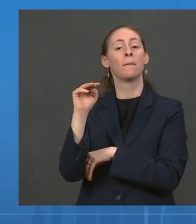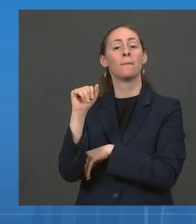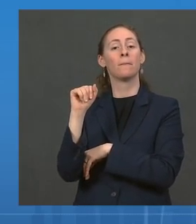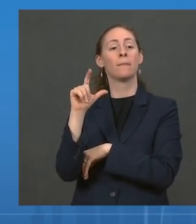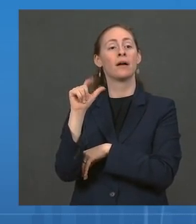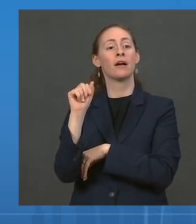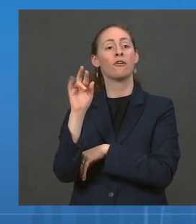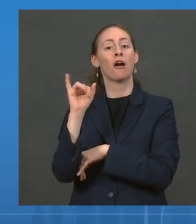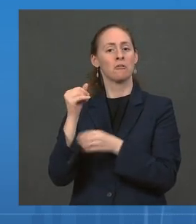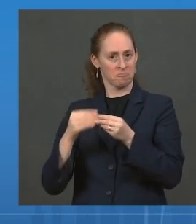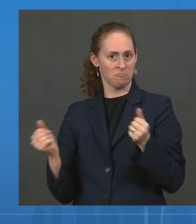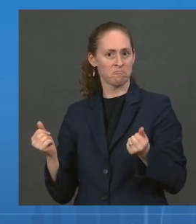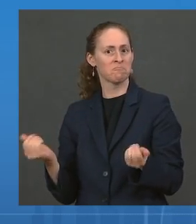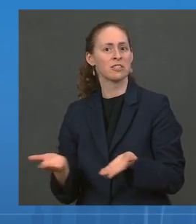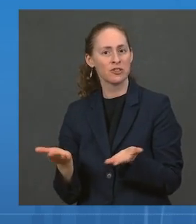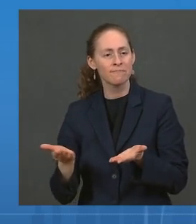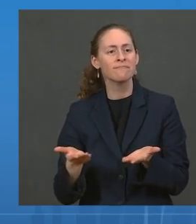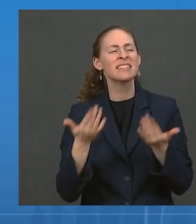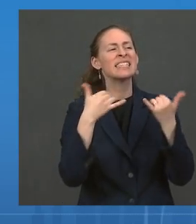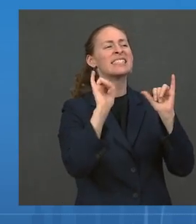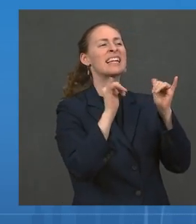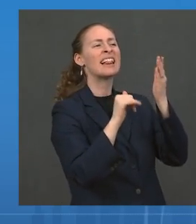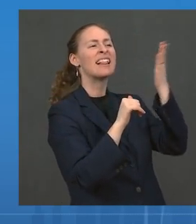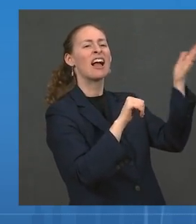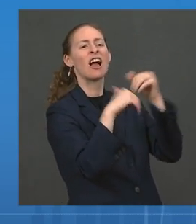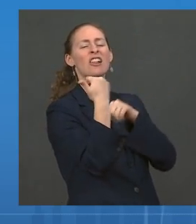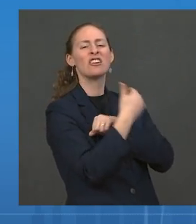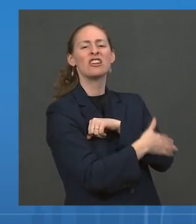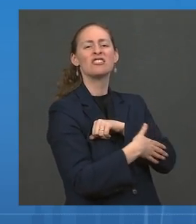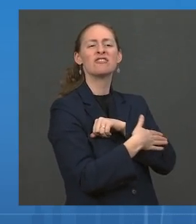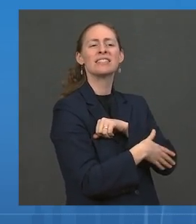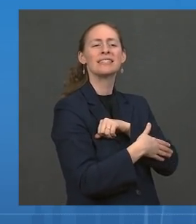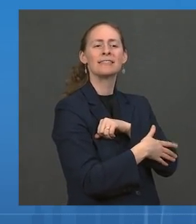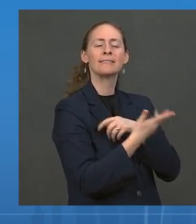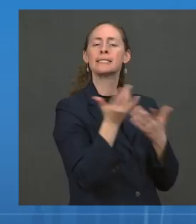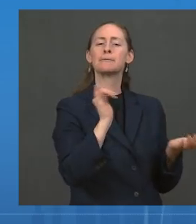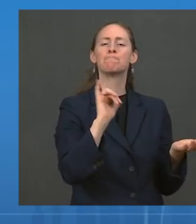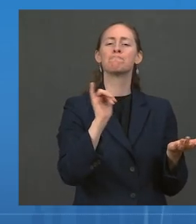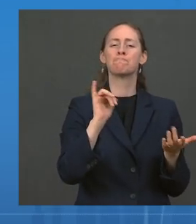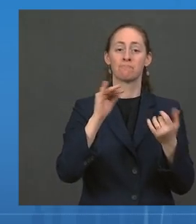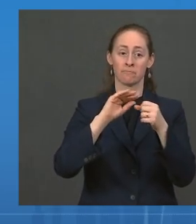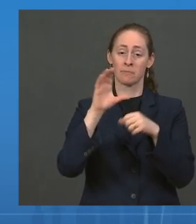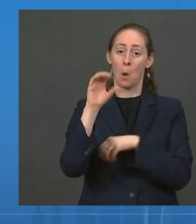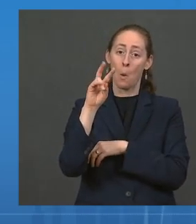So, I don't think we're going to eliminate it completely. We want control. And I think the confusion is: